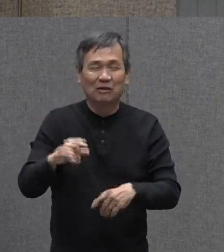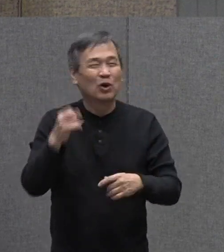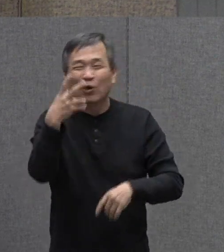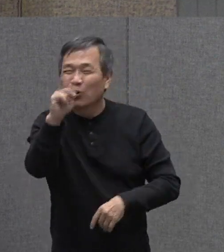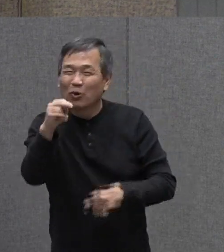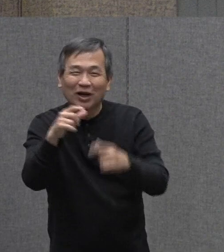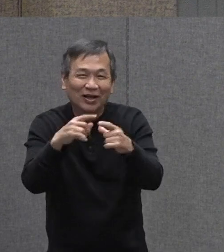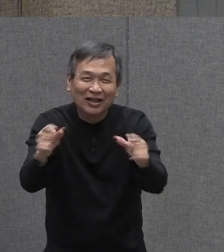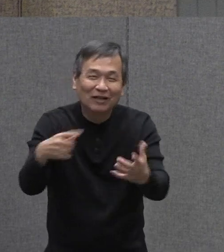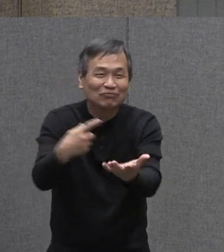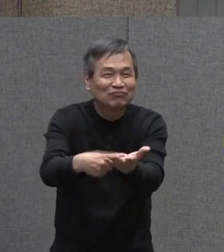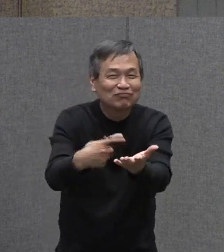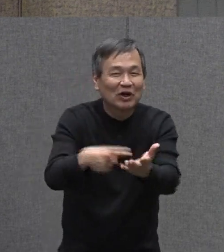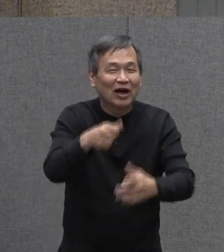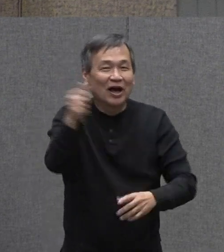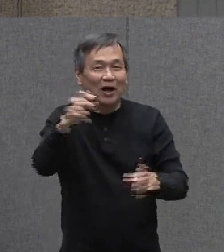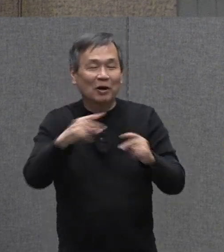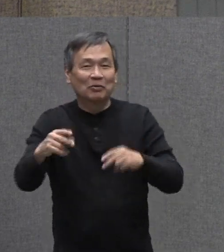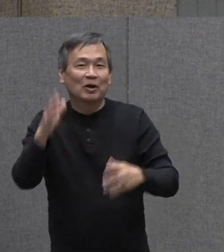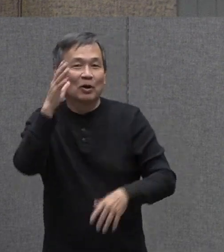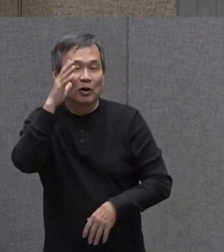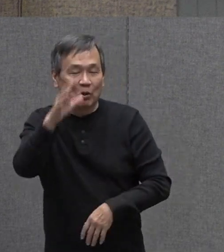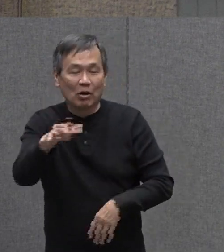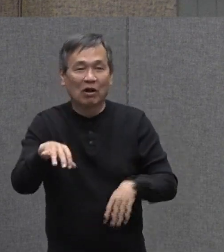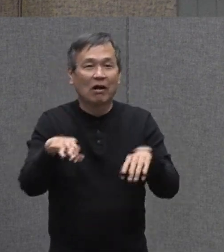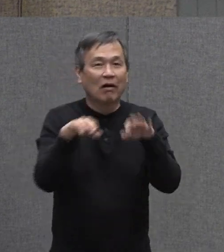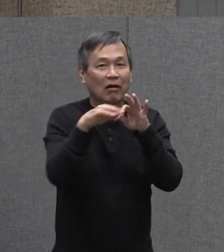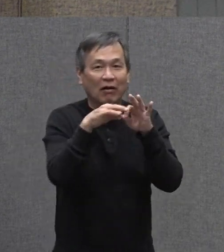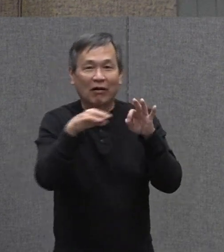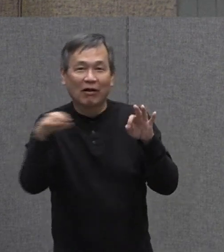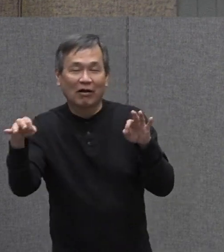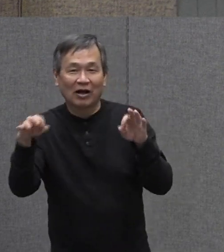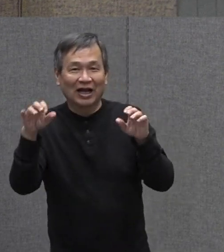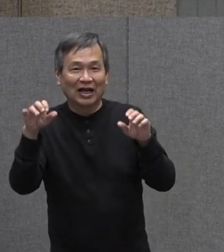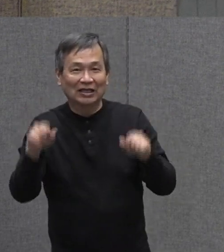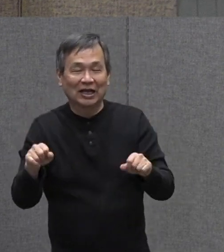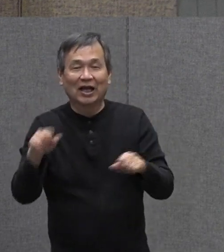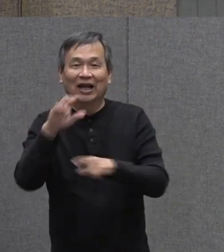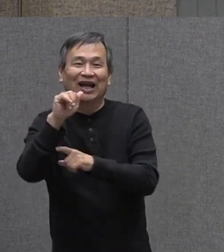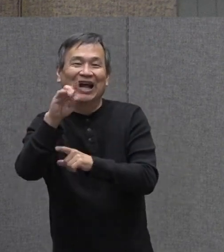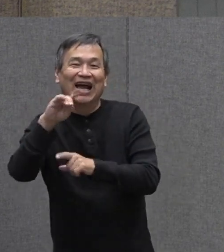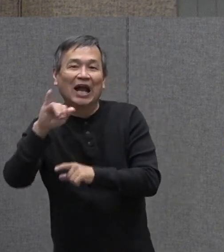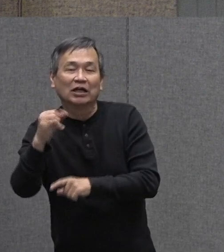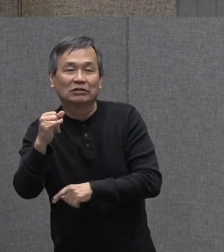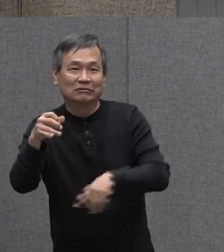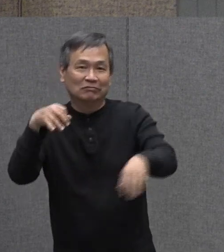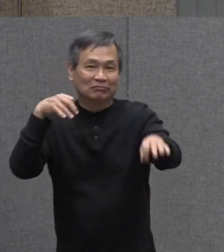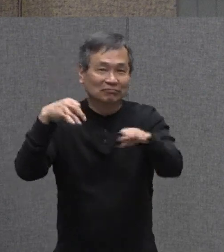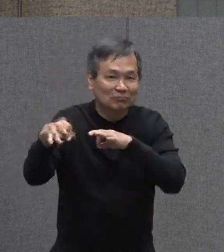to talk with other people, it's helpful to use adjectives to describe nouns.